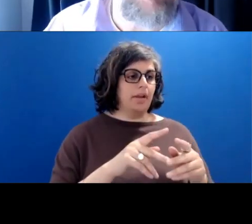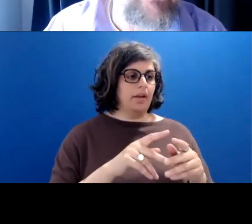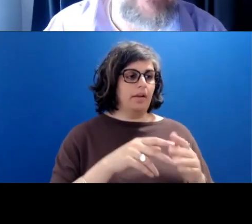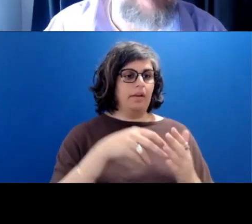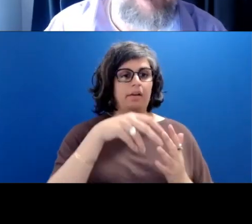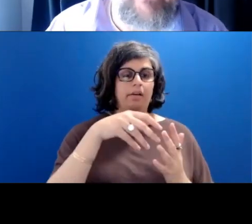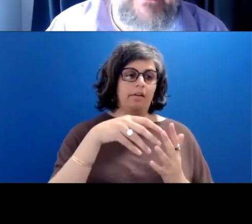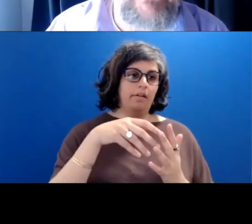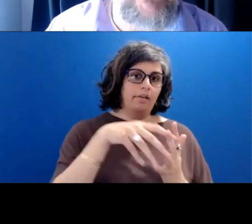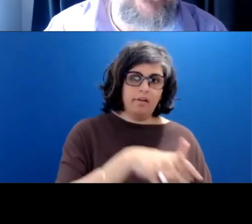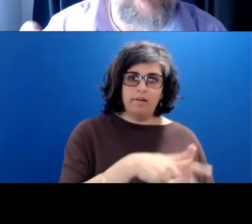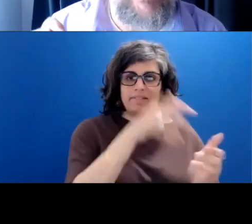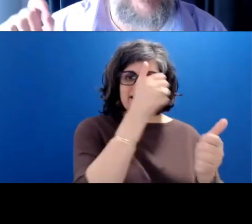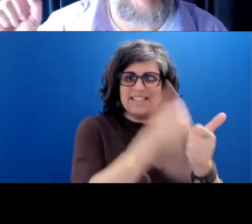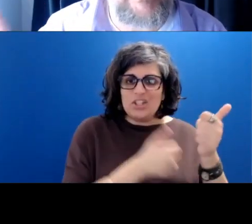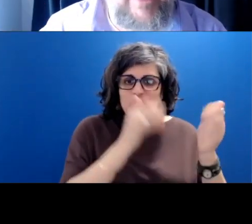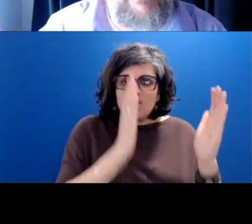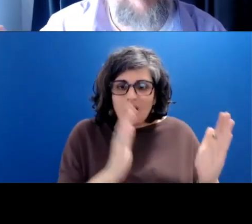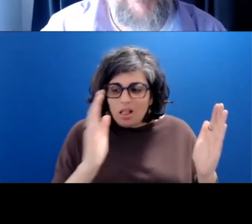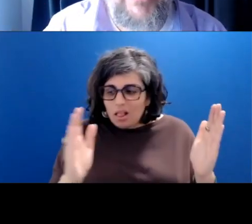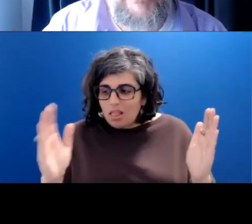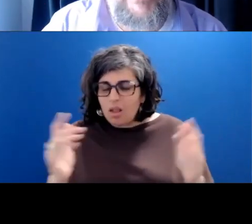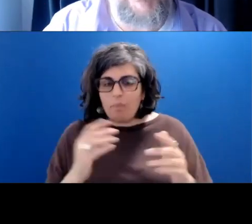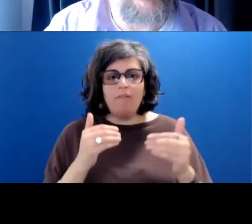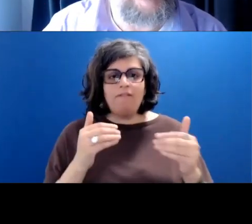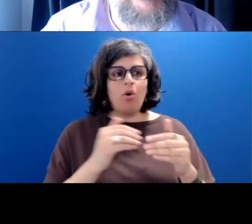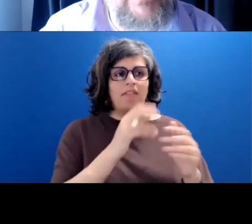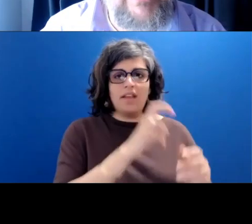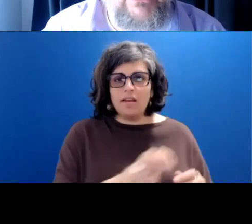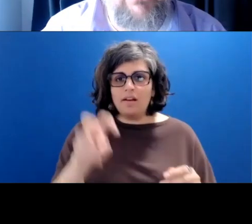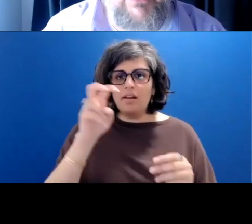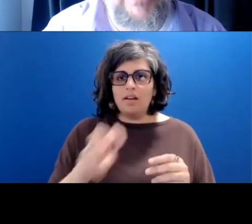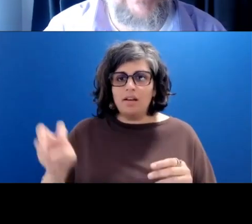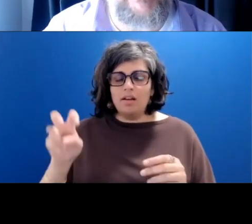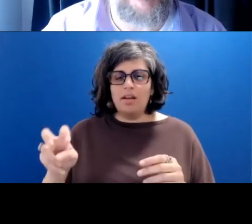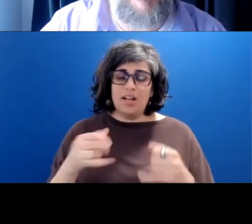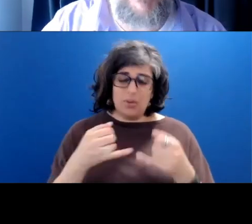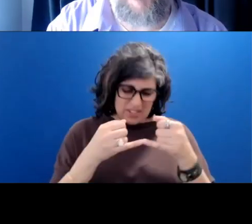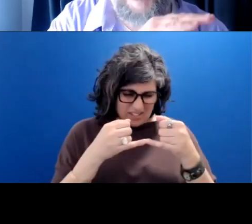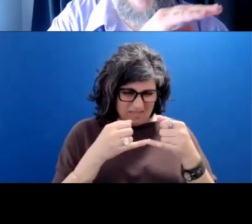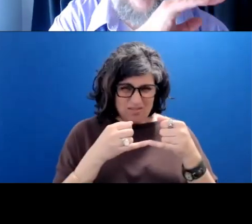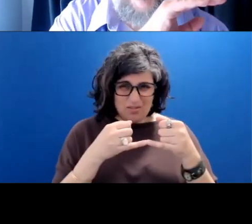before they could move on to the next step. And it was a really linear process that people were expected